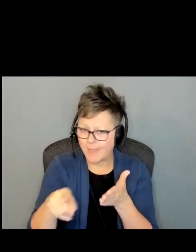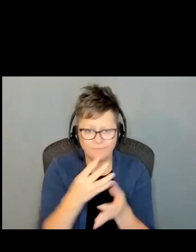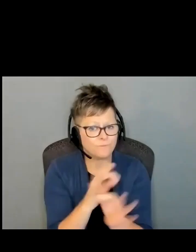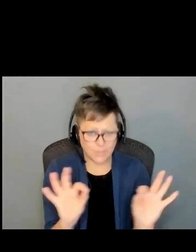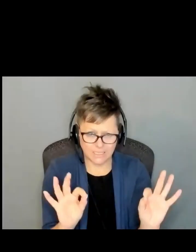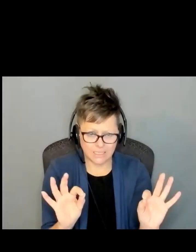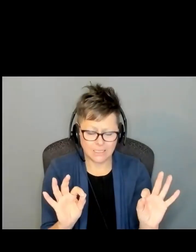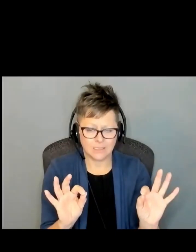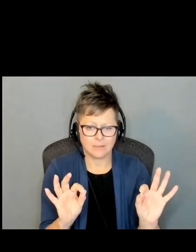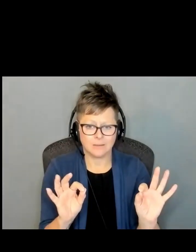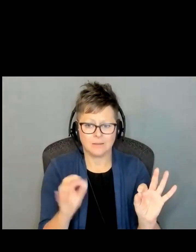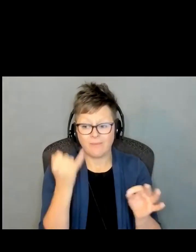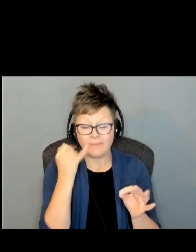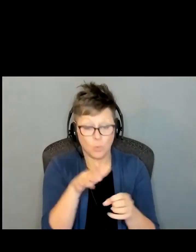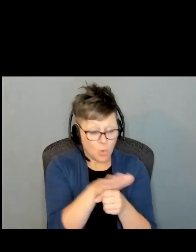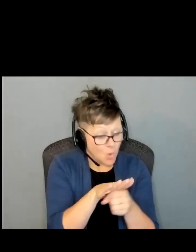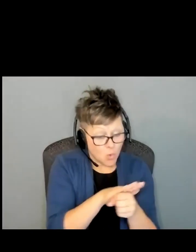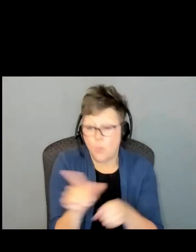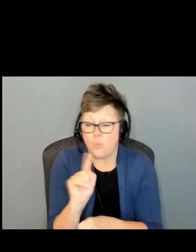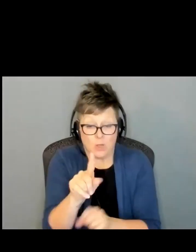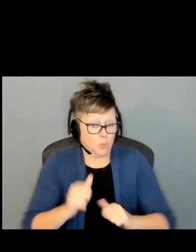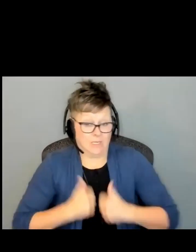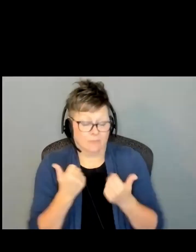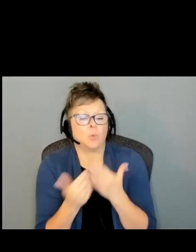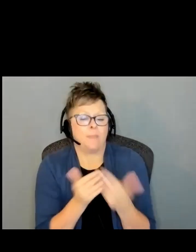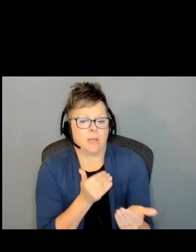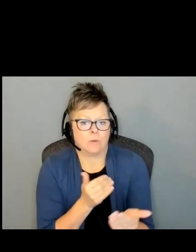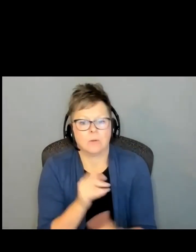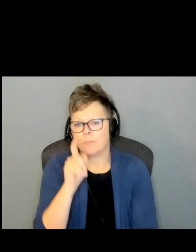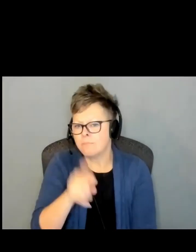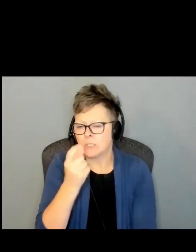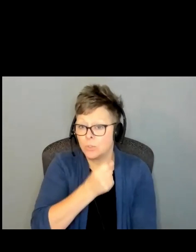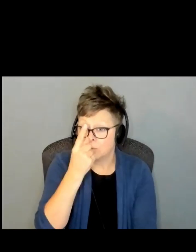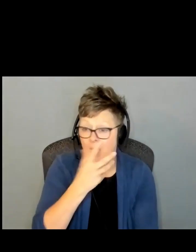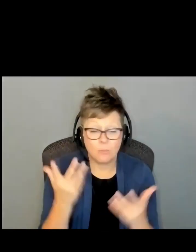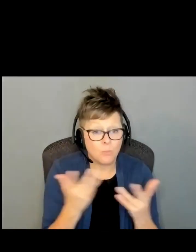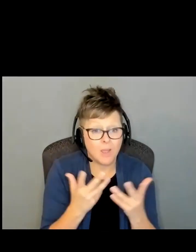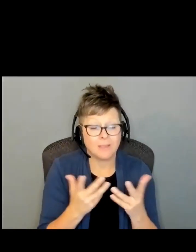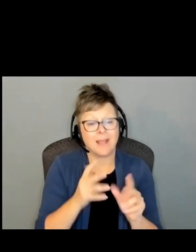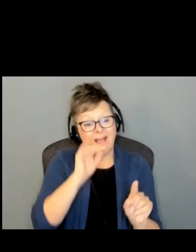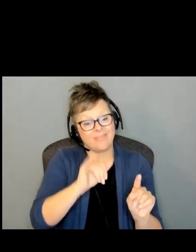If you are local or wherever you are, understand the environment that you are in.